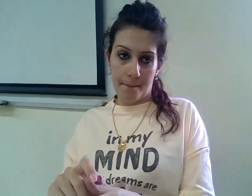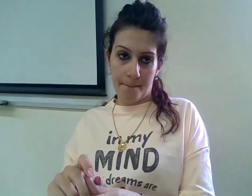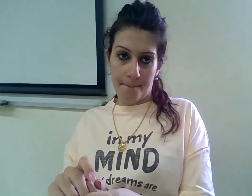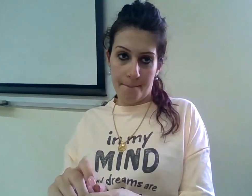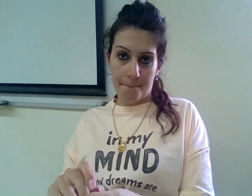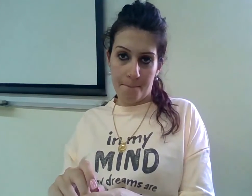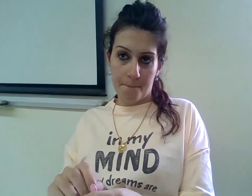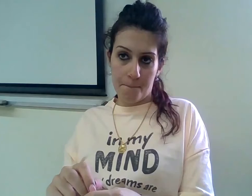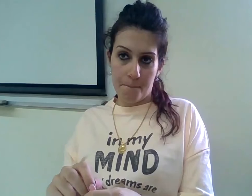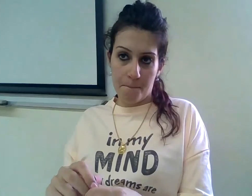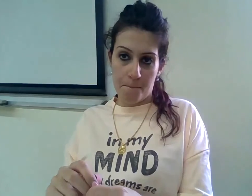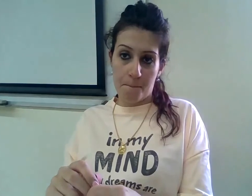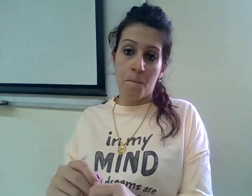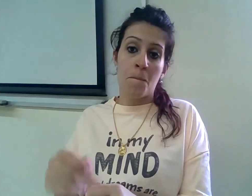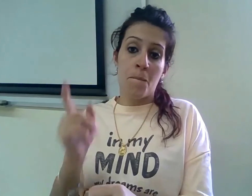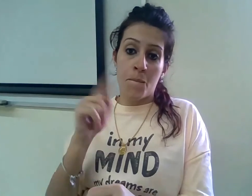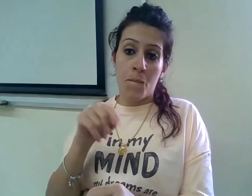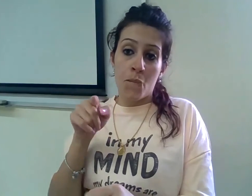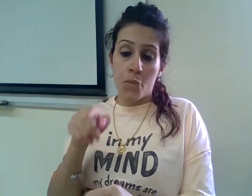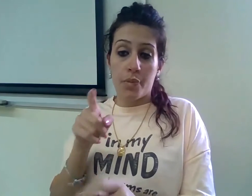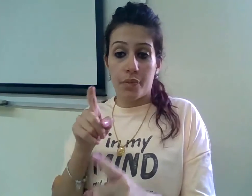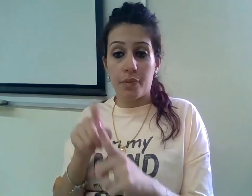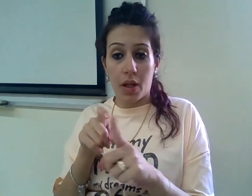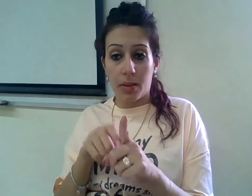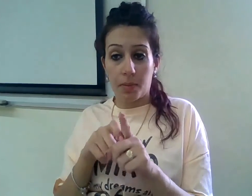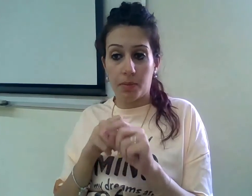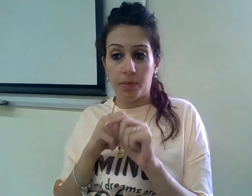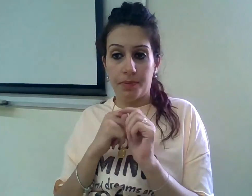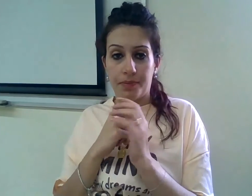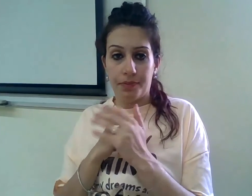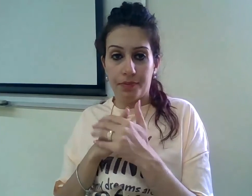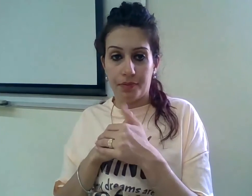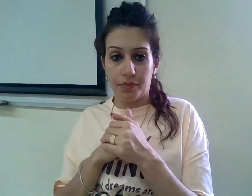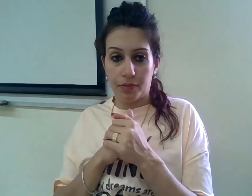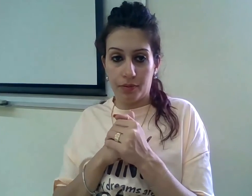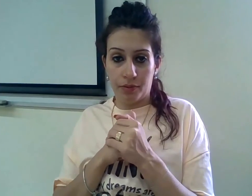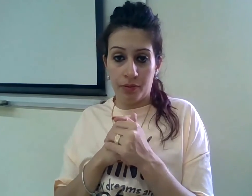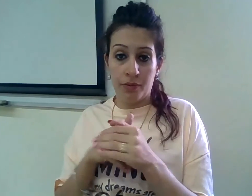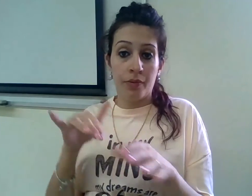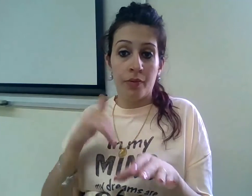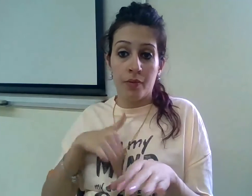And it's very important for them to develop their agency.